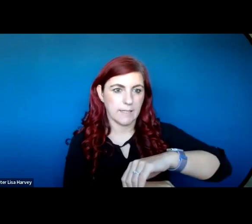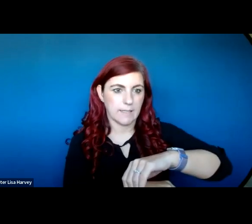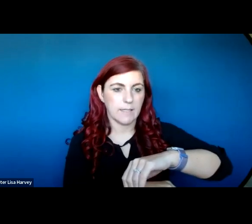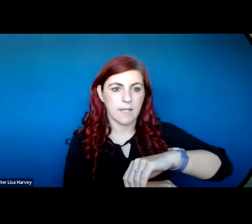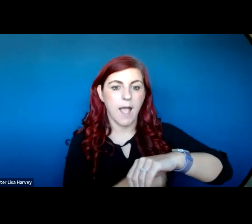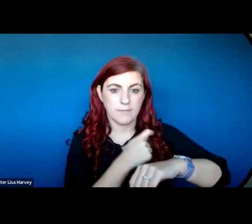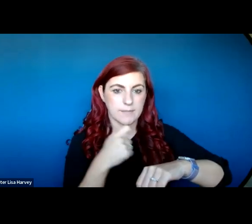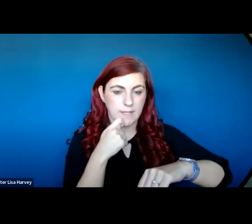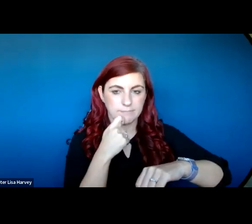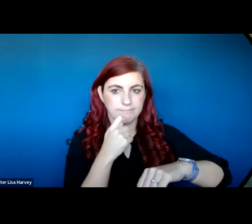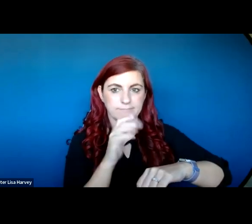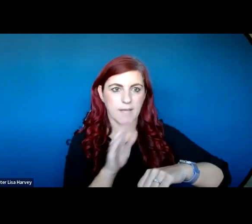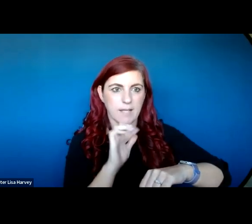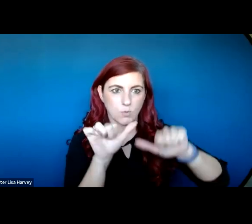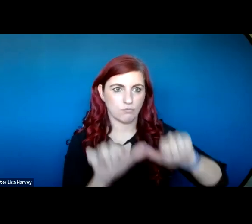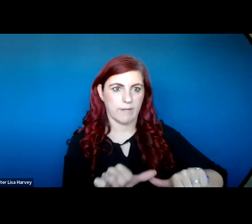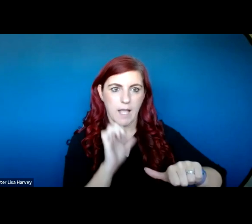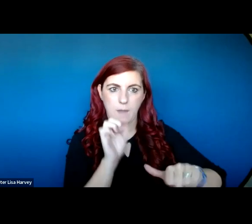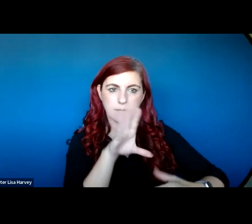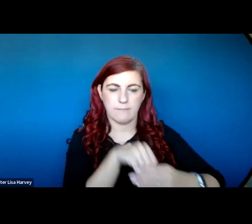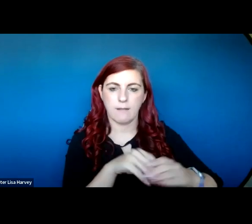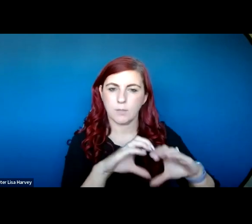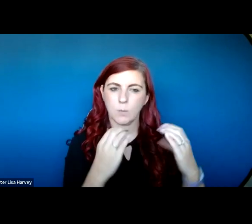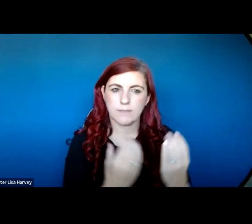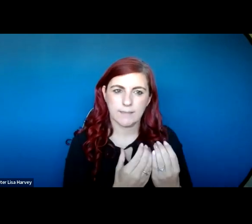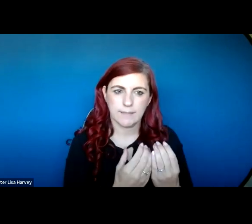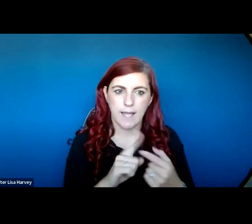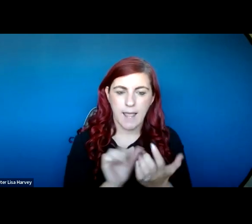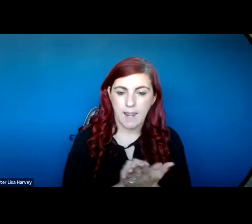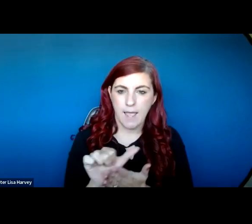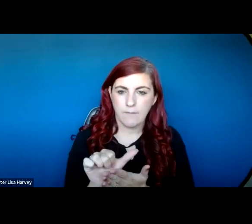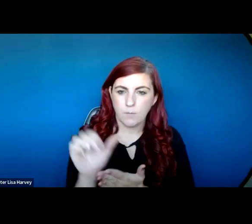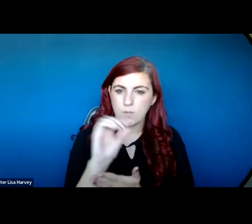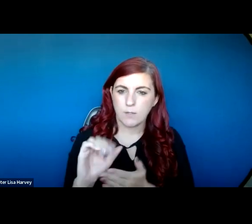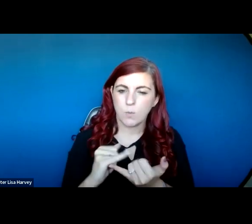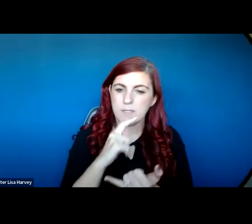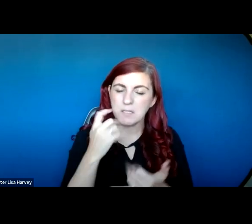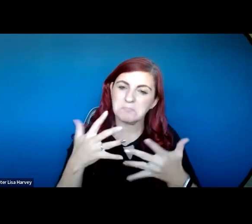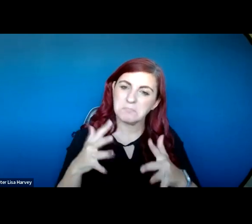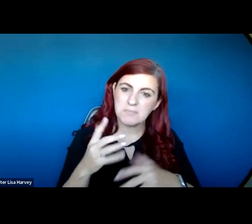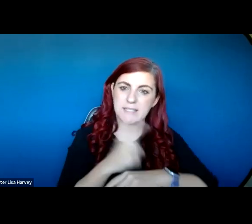disagreed strongly with that statement, and 11% of those with a disability,